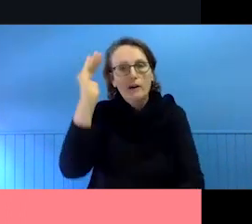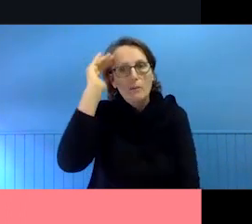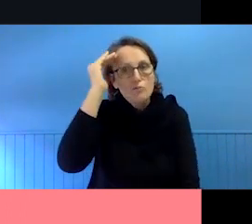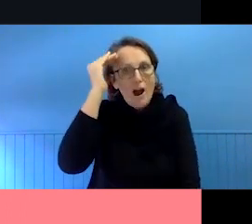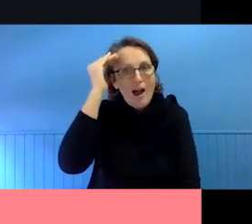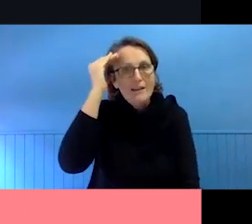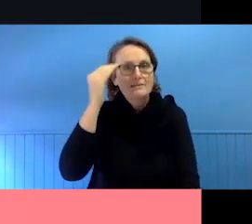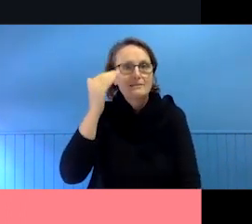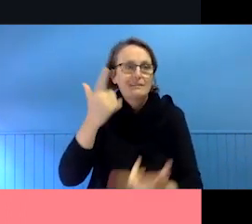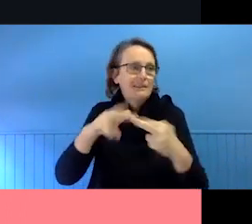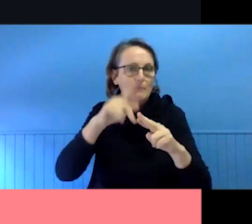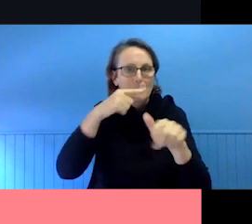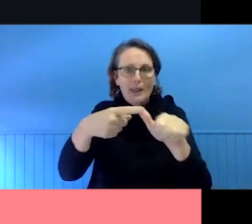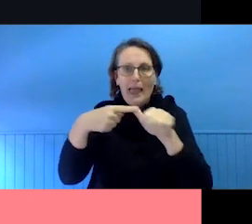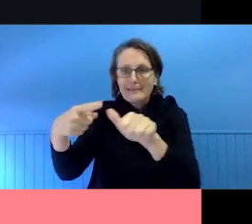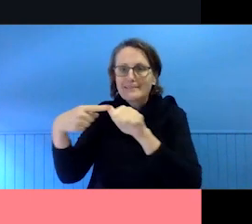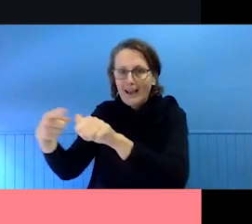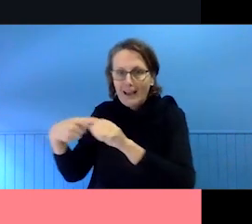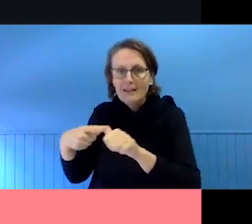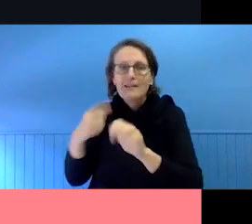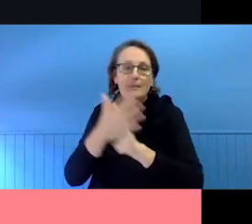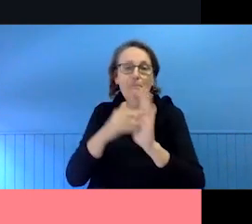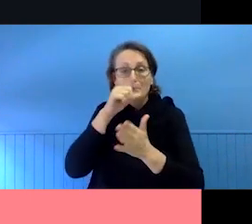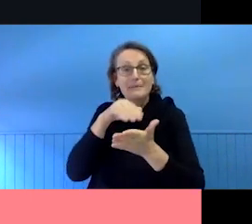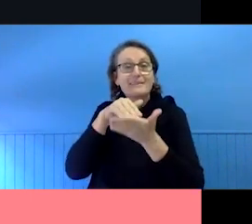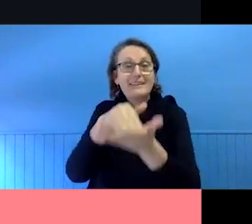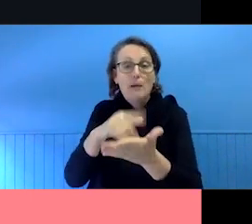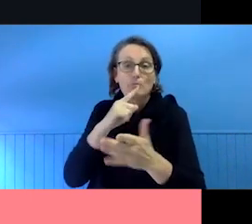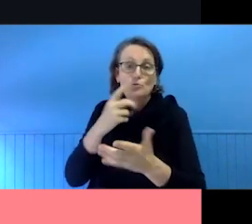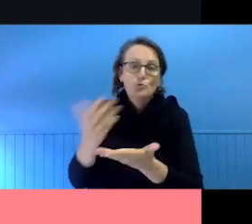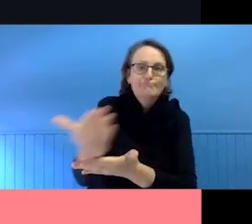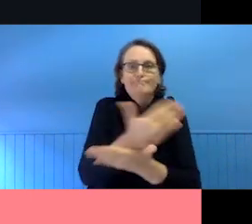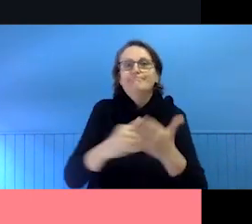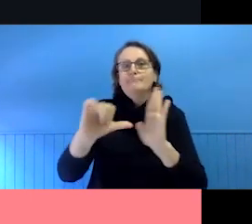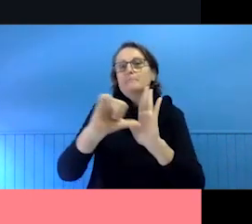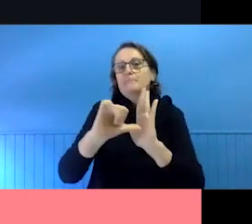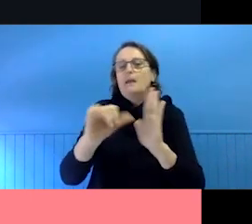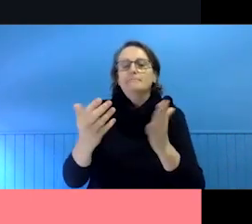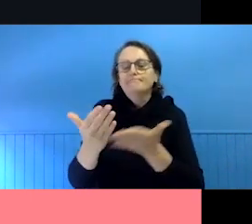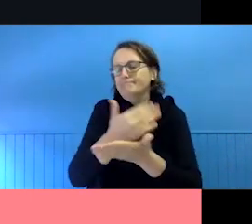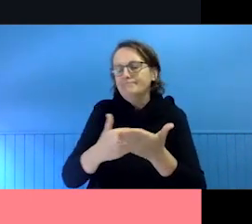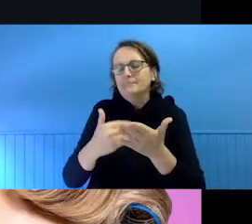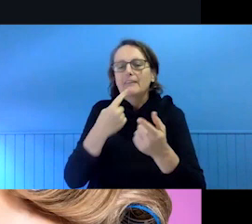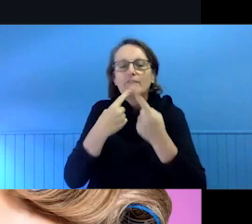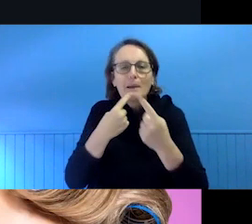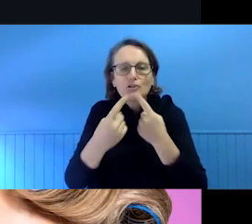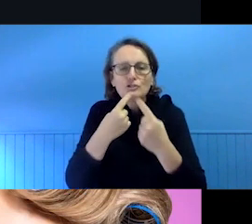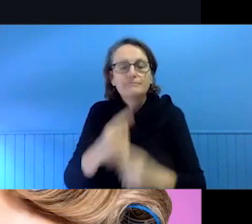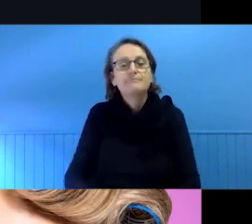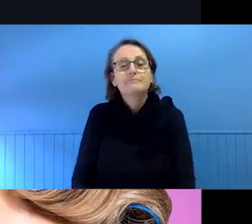people to respond. And that can be a really helpful way of gathering some information. And you could talk to people. You can pick up the phone